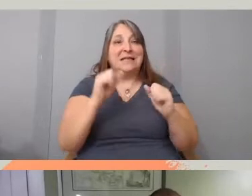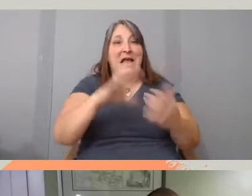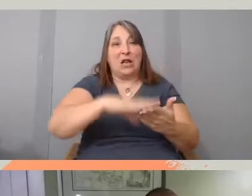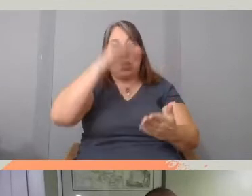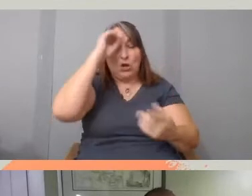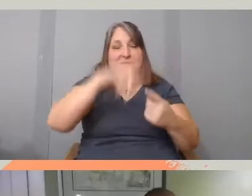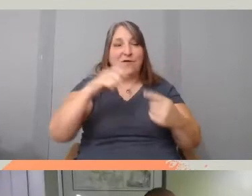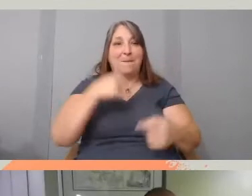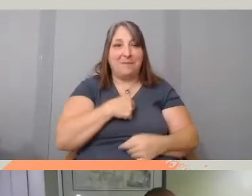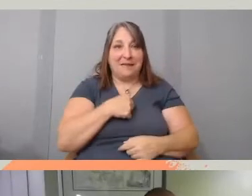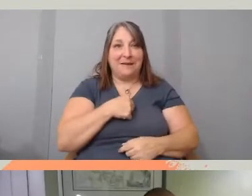because they see something important.